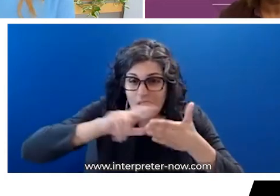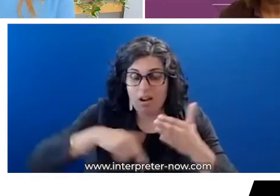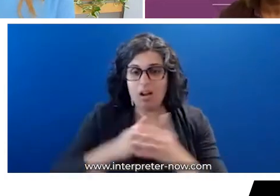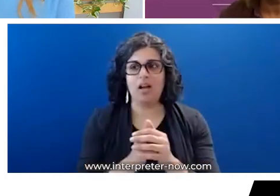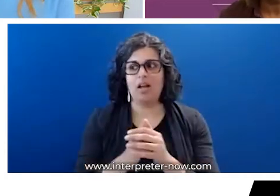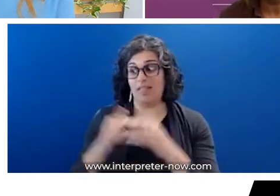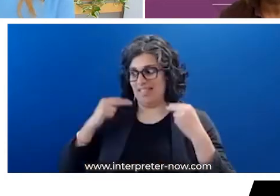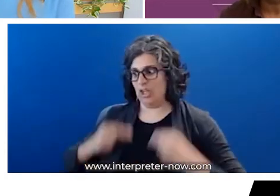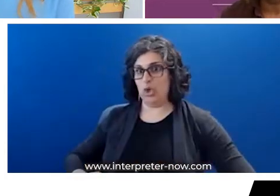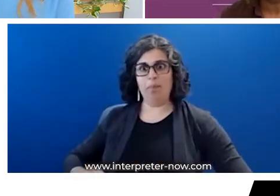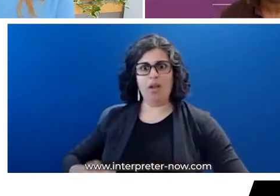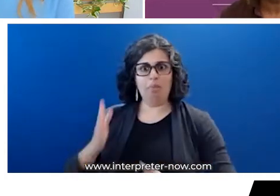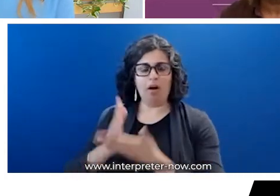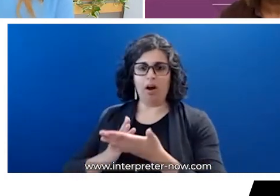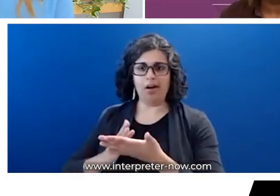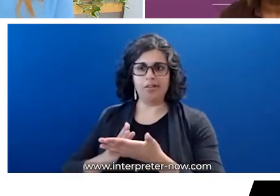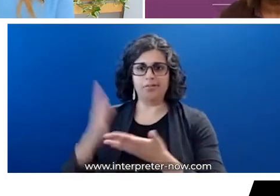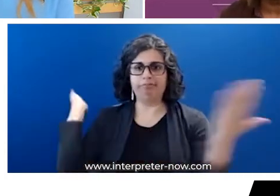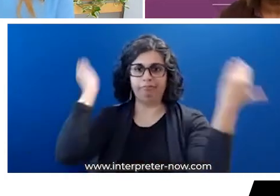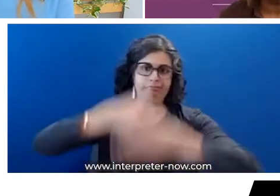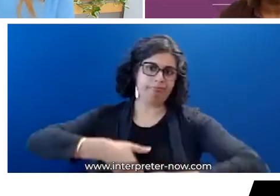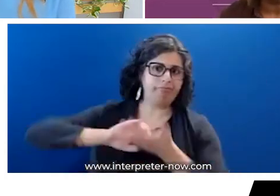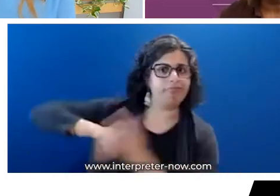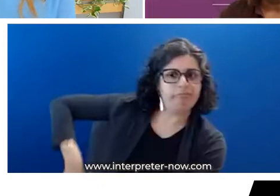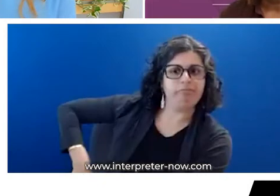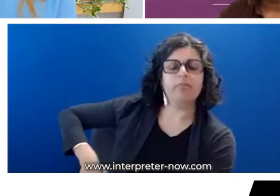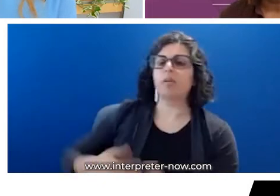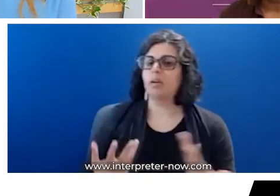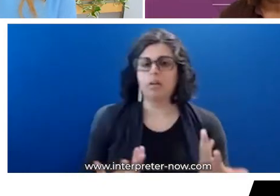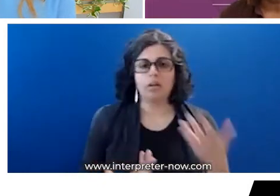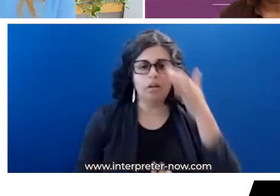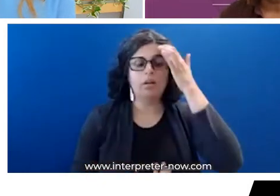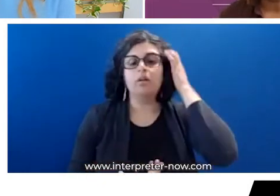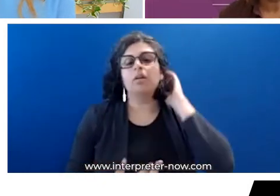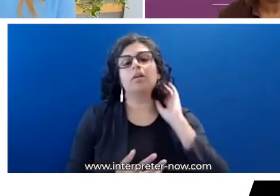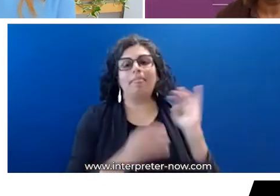aspect of the needs of individuals in the workplace. And so, slowing down.